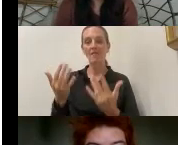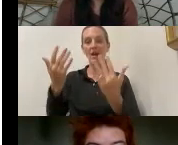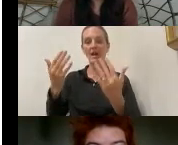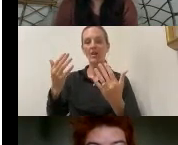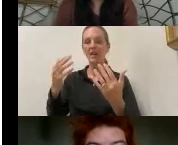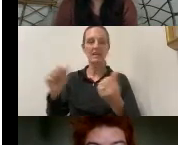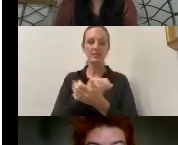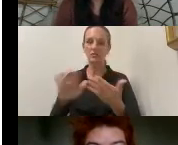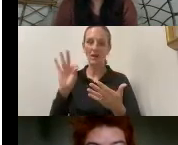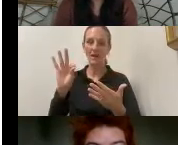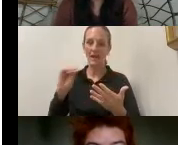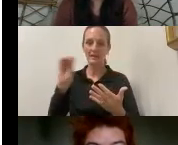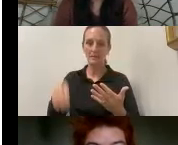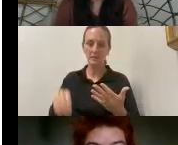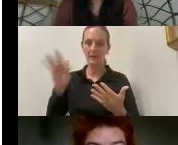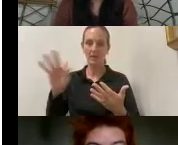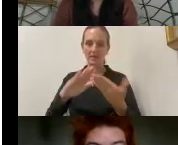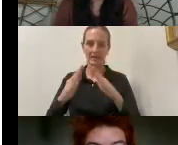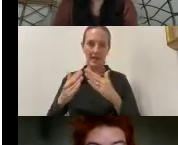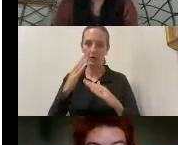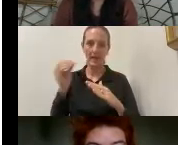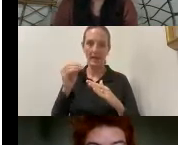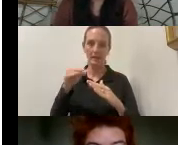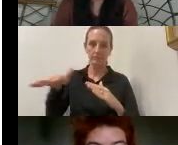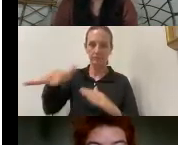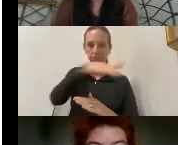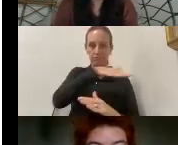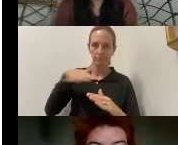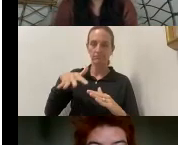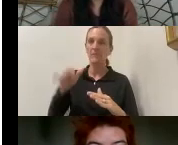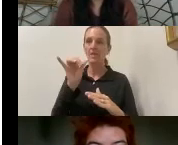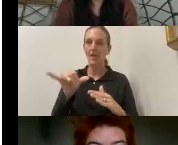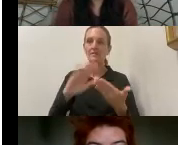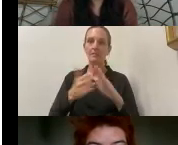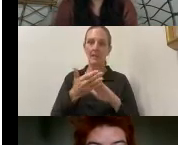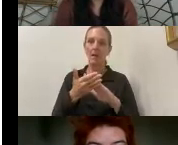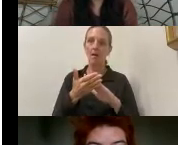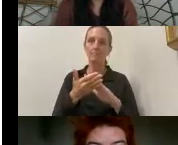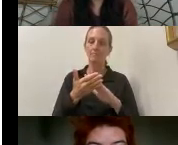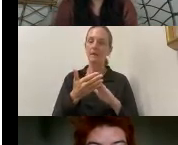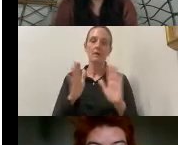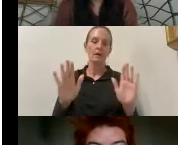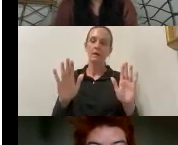of the surrounding area, it's become very apparent that we can no longer ignore climate